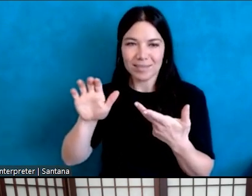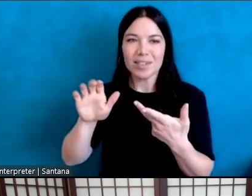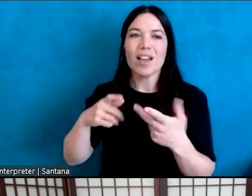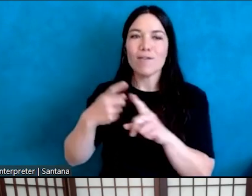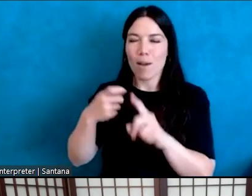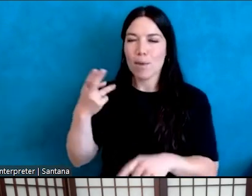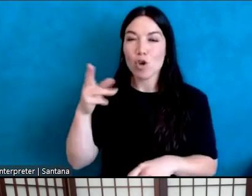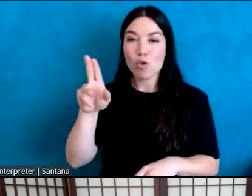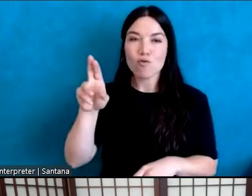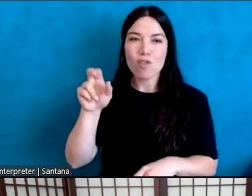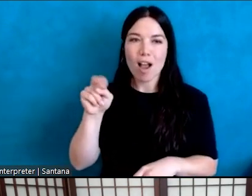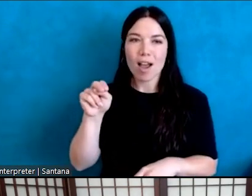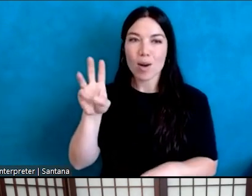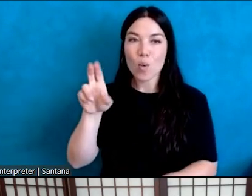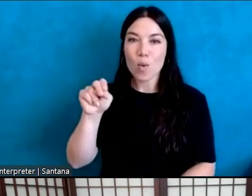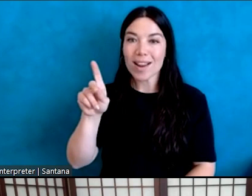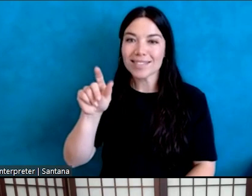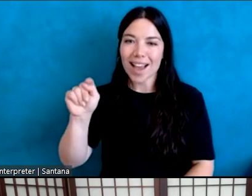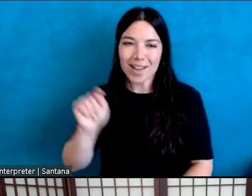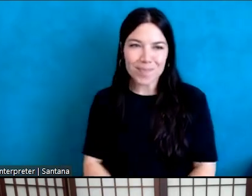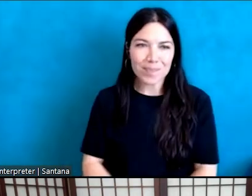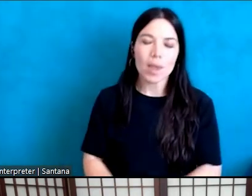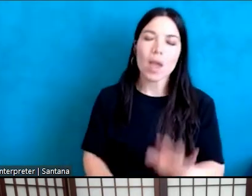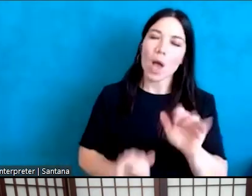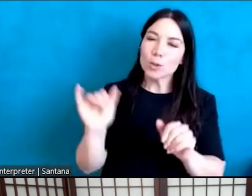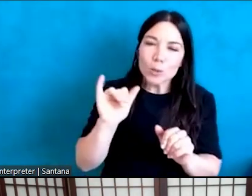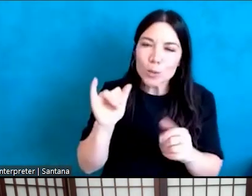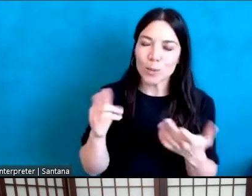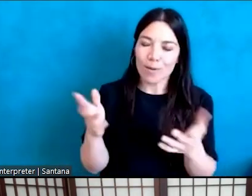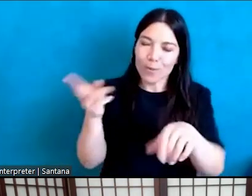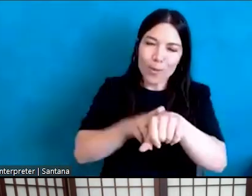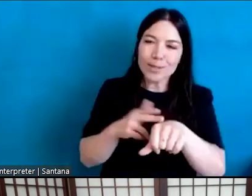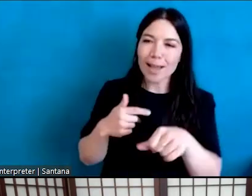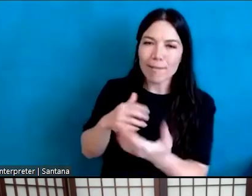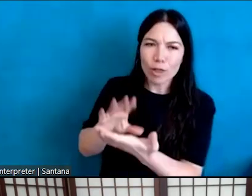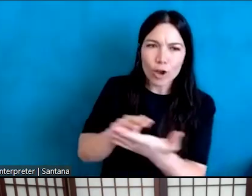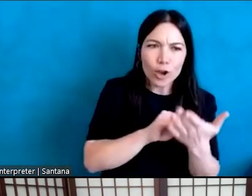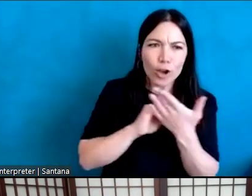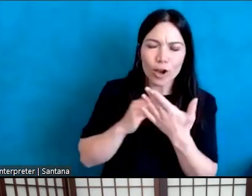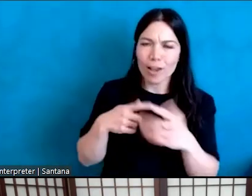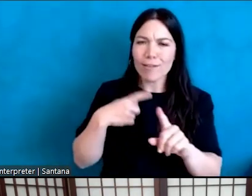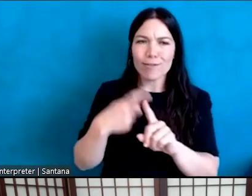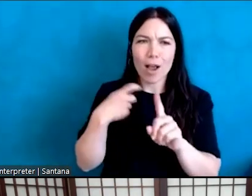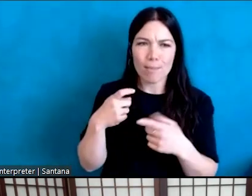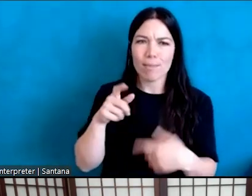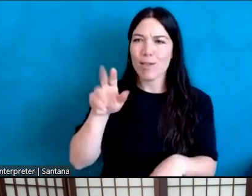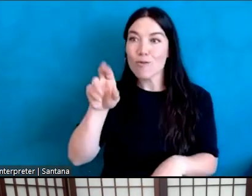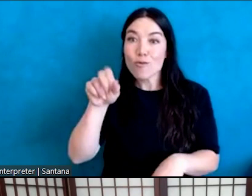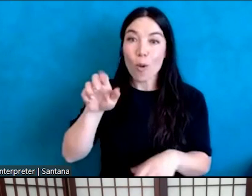I learned a lot from many members of the ROLE Collective and the broader networks of critical language scholars they are engaged with.